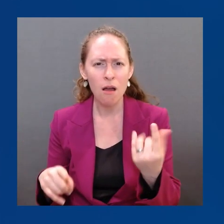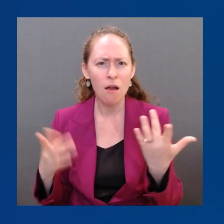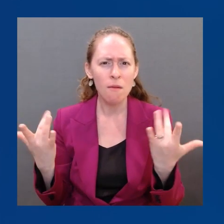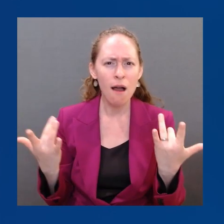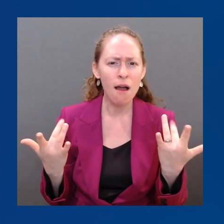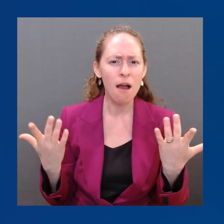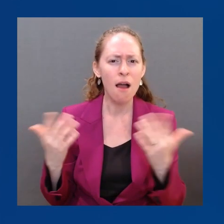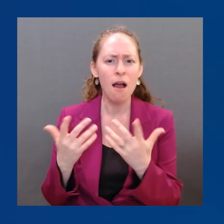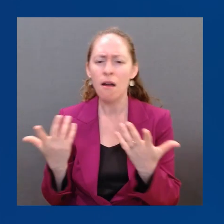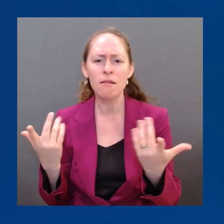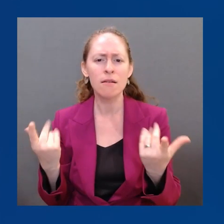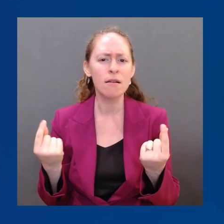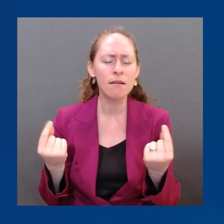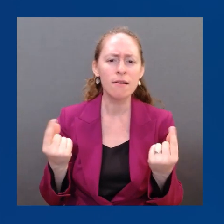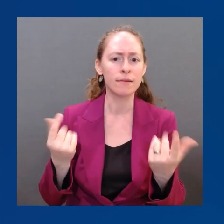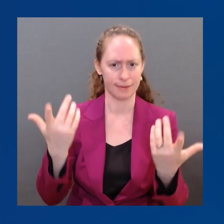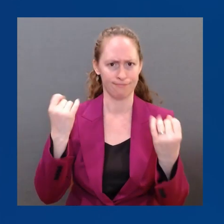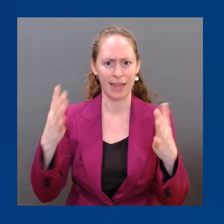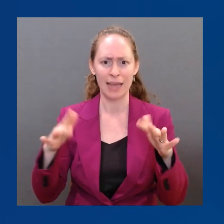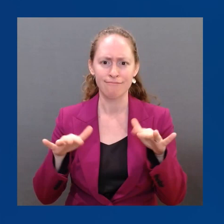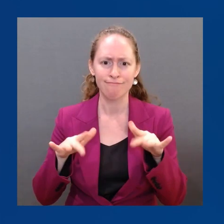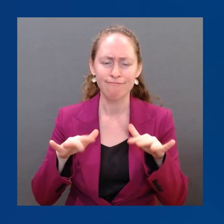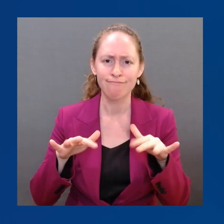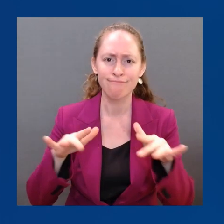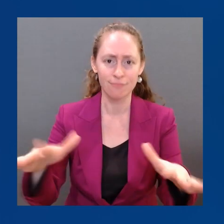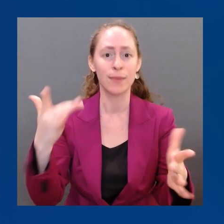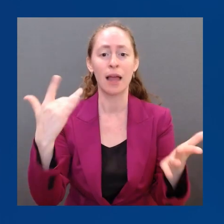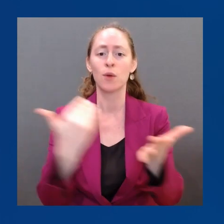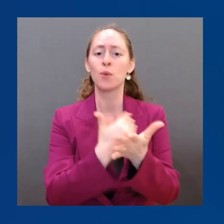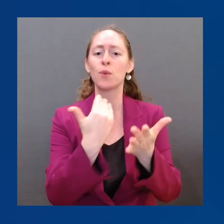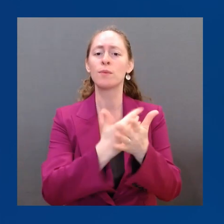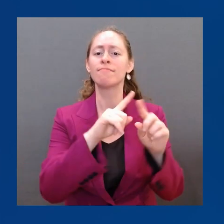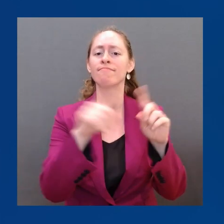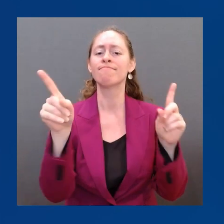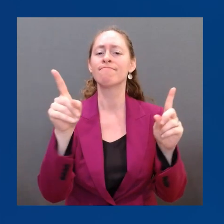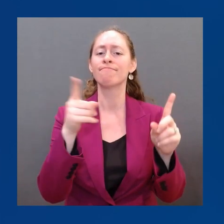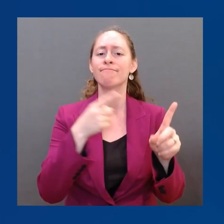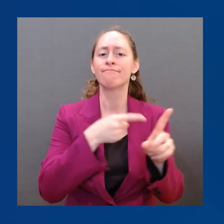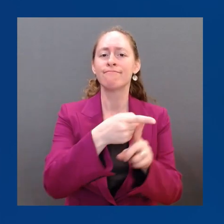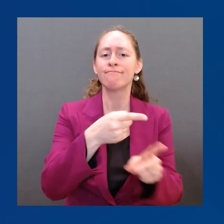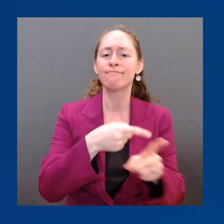We were hit with the BA.1 -- .1 -- wave of infections in December, January.